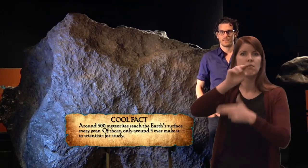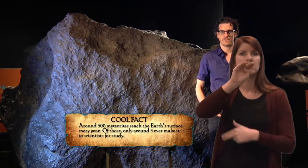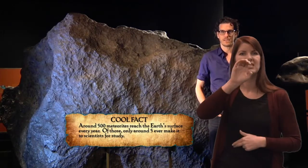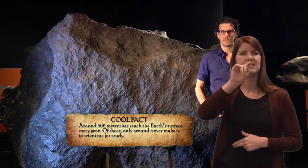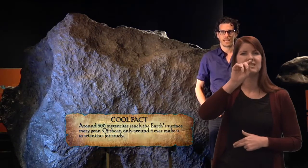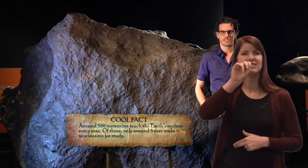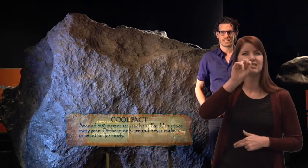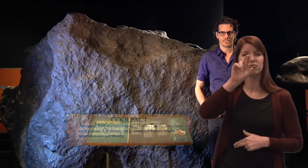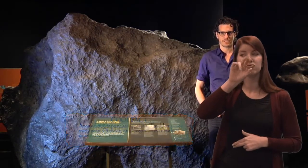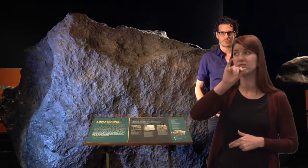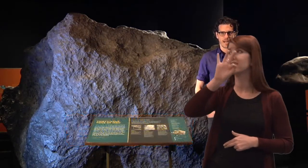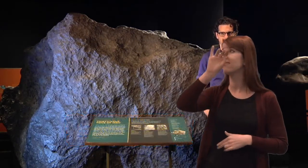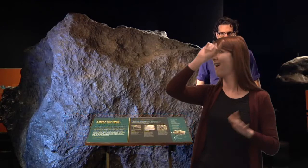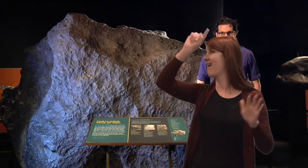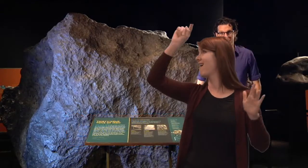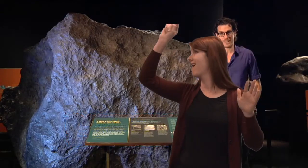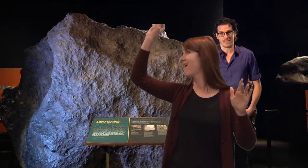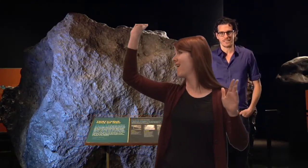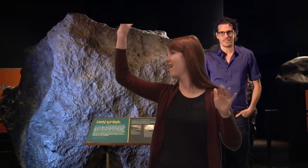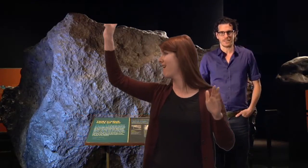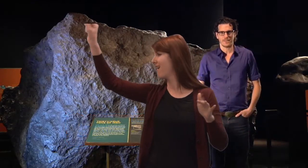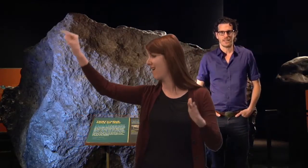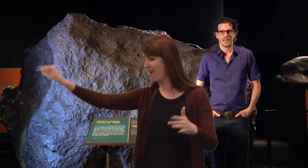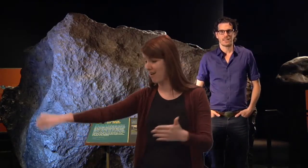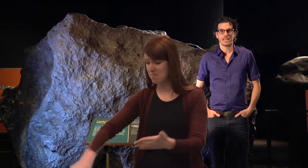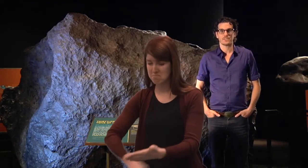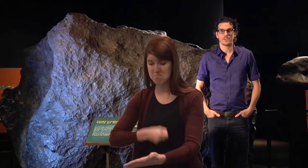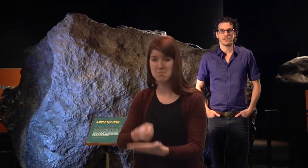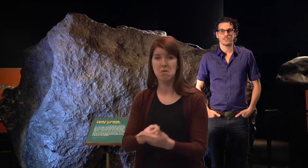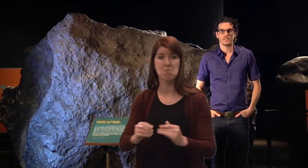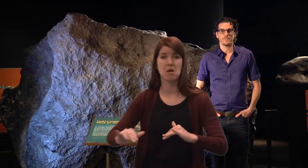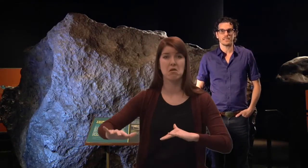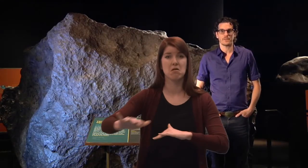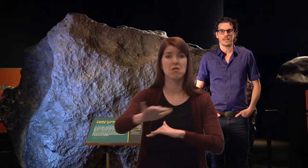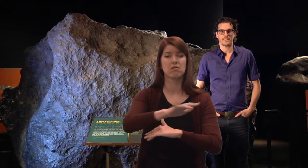If something actually hits the ground, like Ahnighto, then it's called a meteorite.